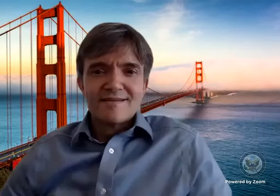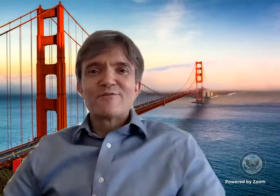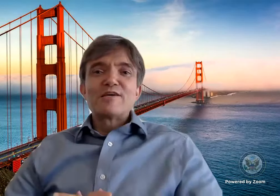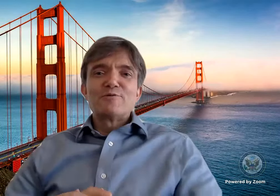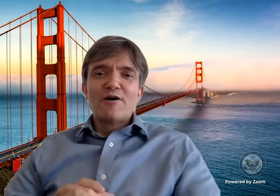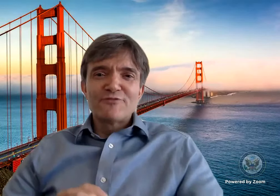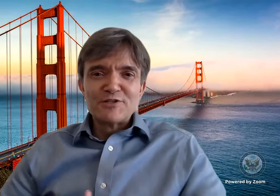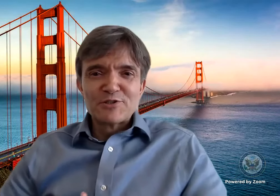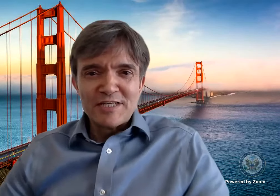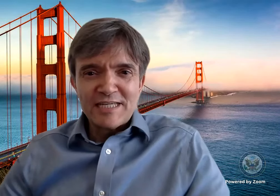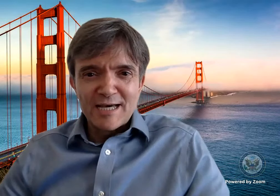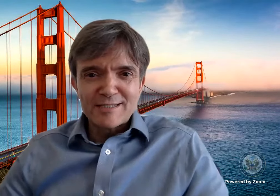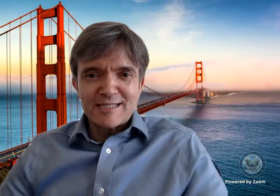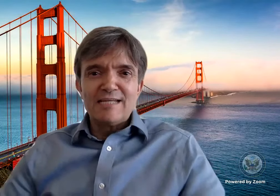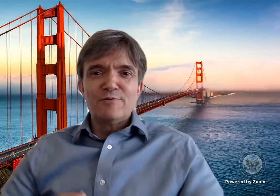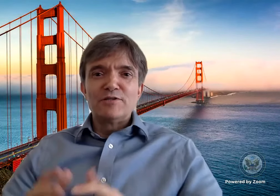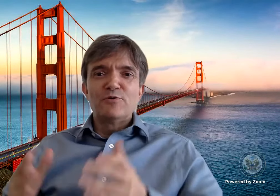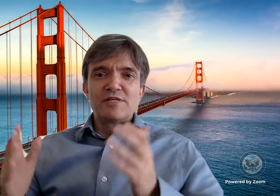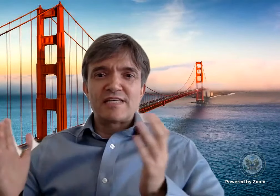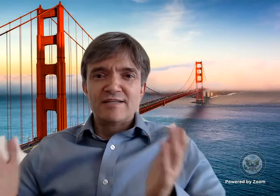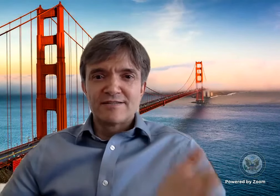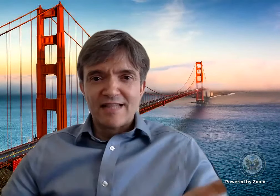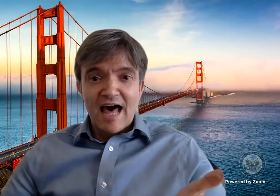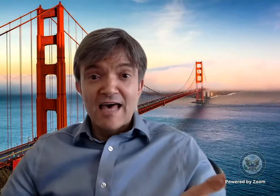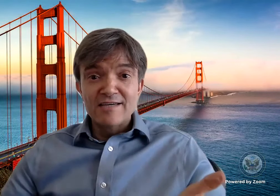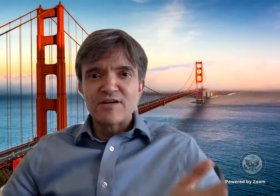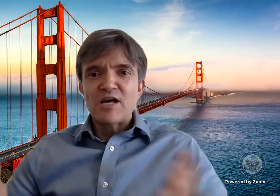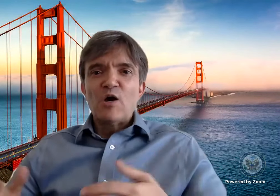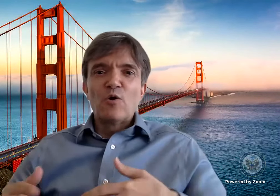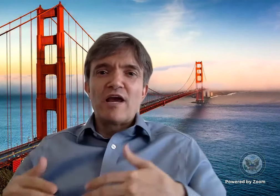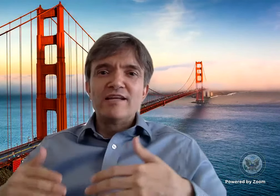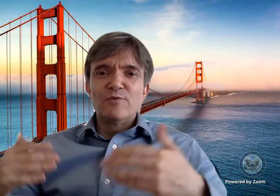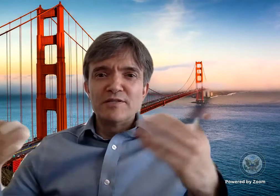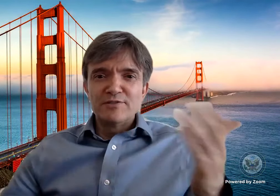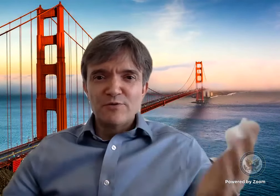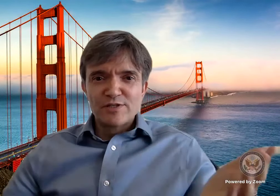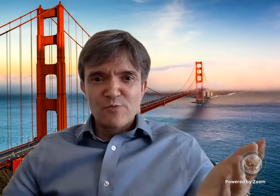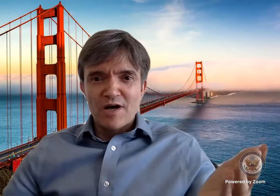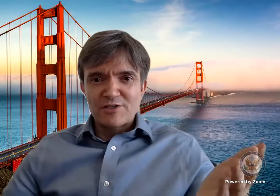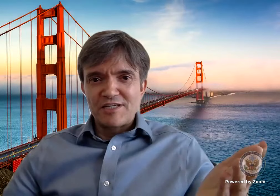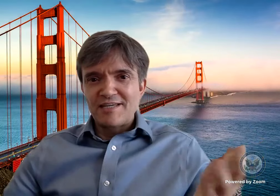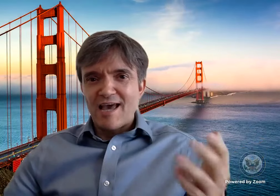[Jason] Thank you all for joining us! Anyone who is here live or anyone who is watching